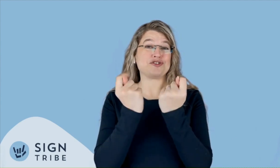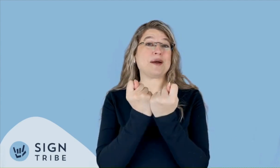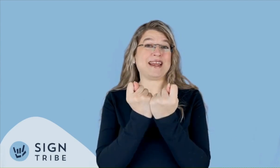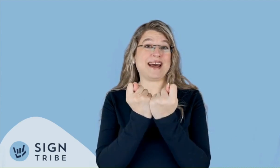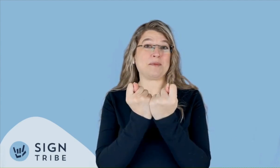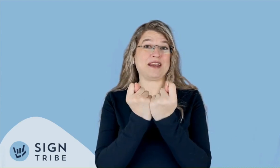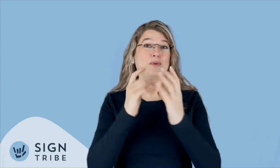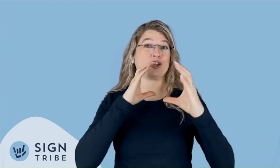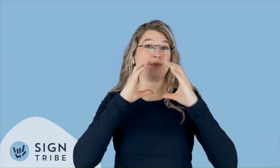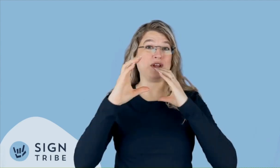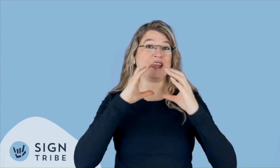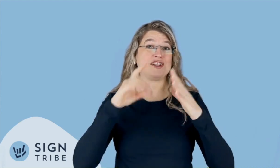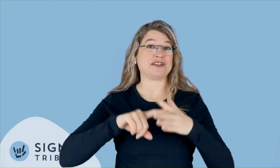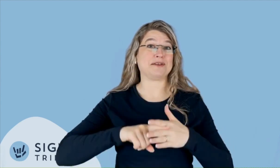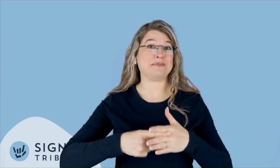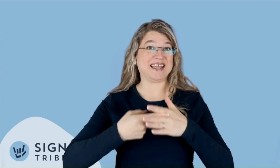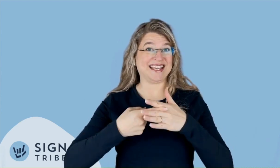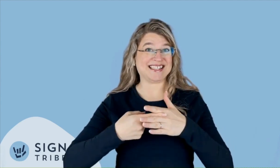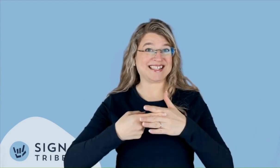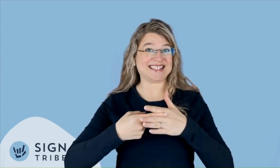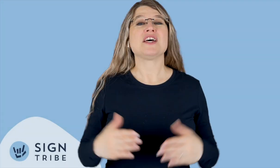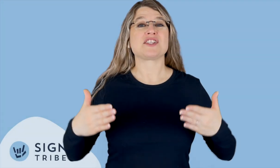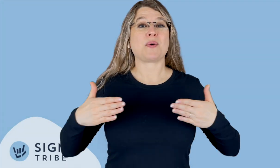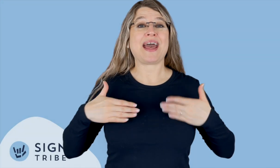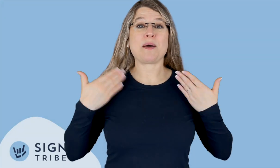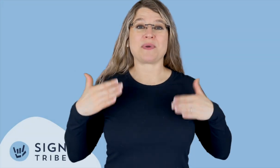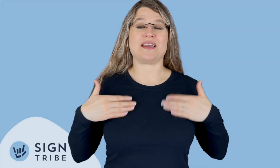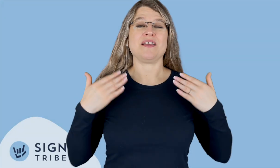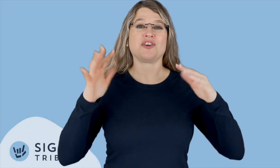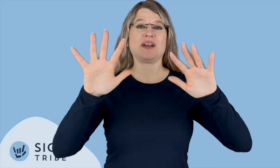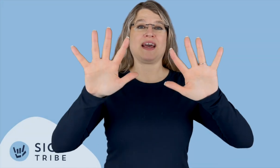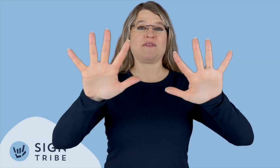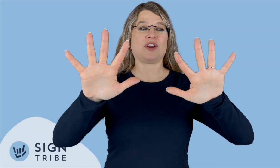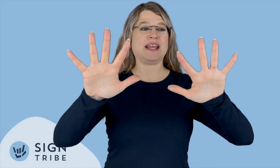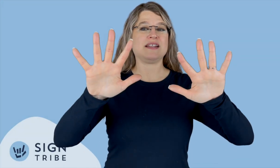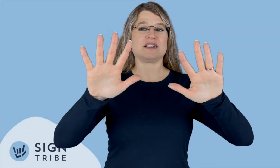SignTribe Academy, where communication begins. So happy, you're going to have your hands in